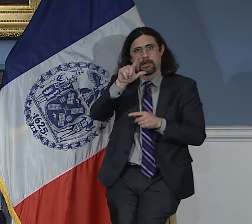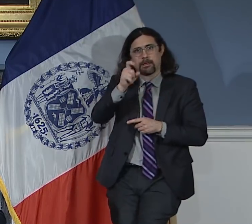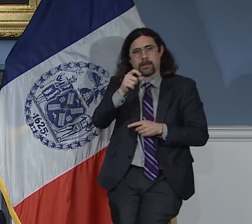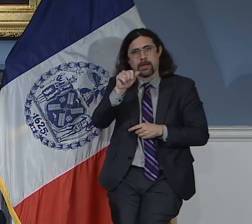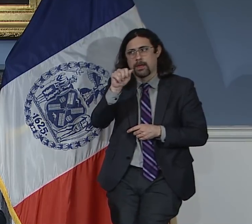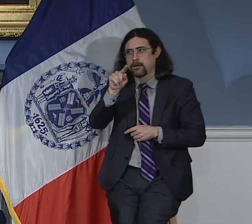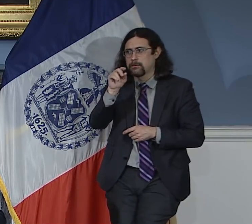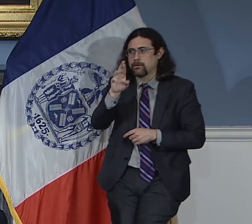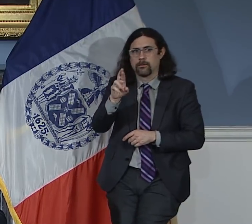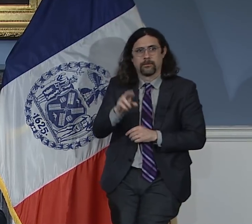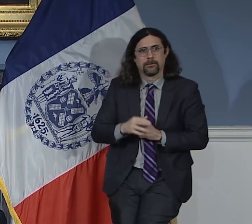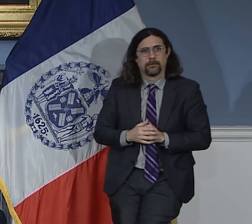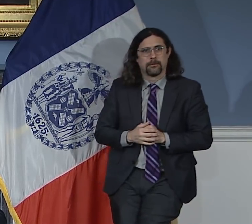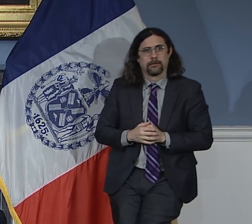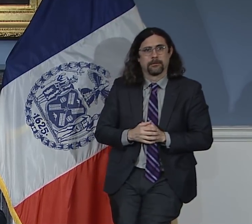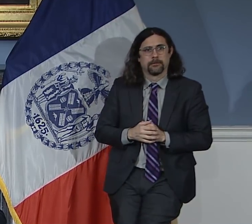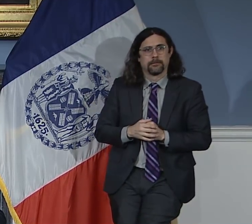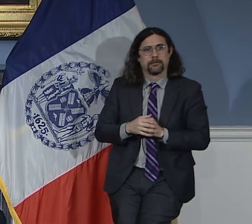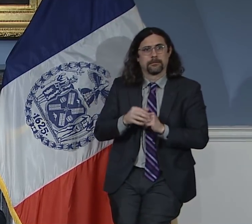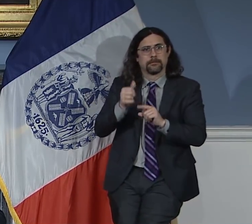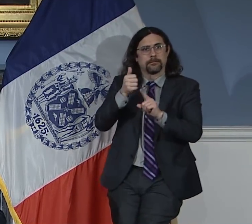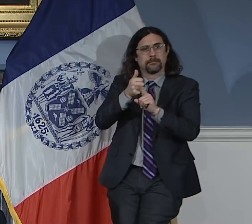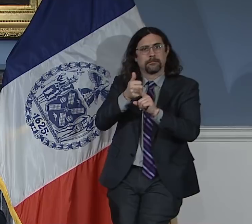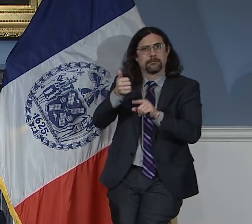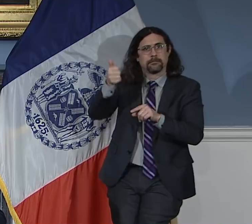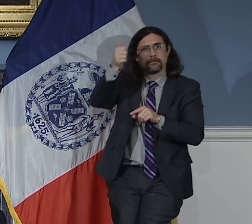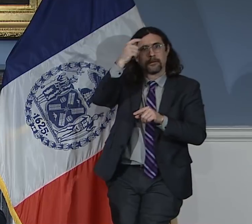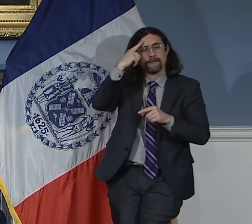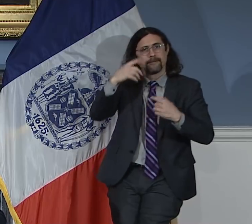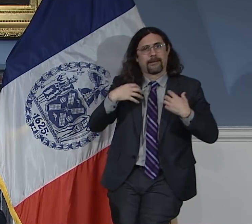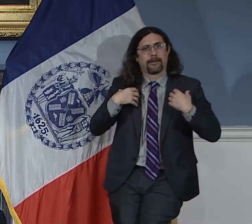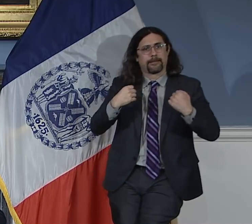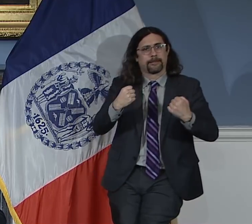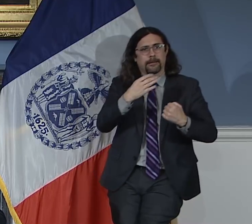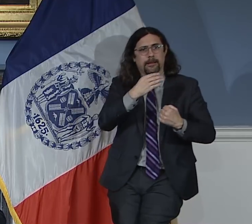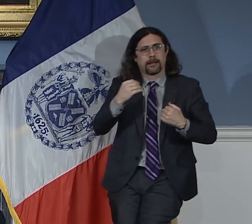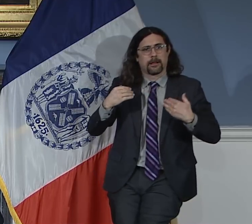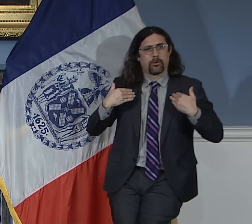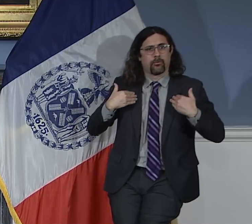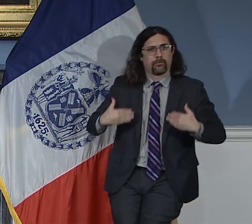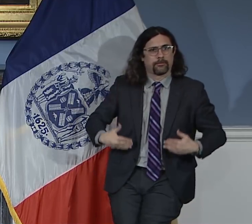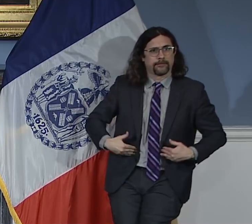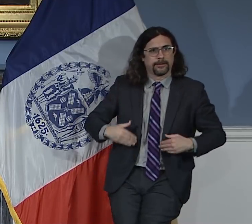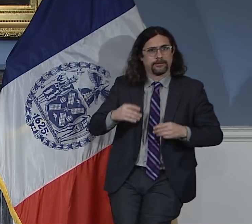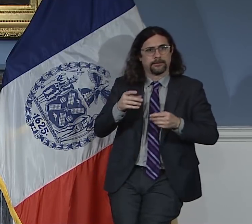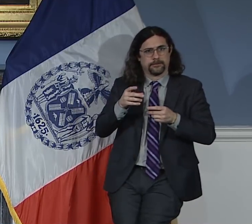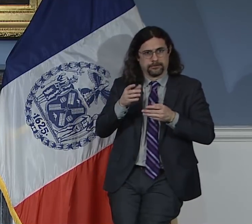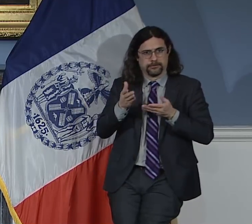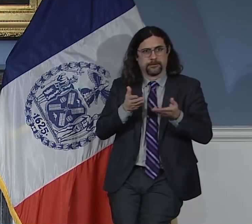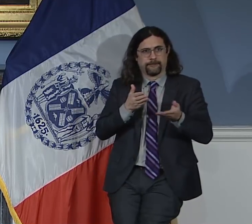THIS LETTER TO SECRETARY ALEX